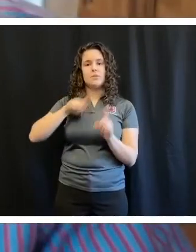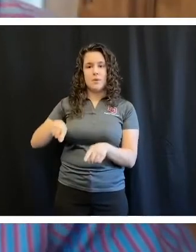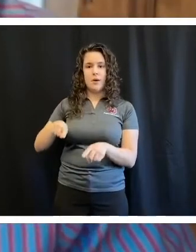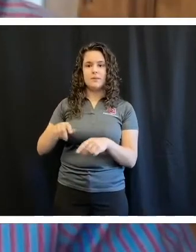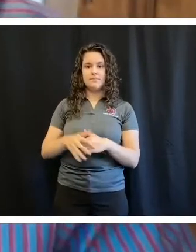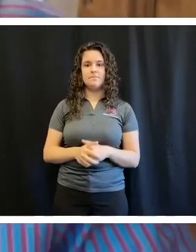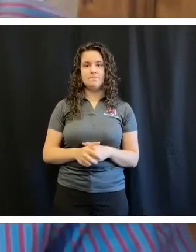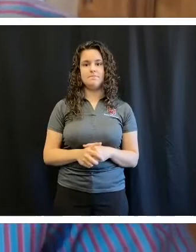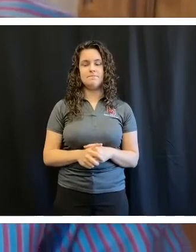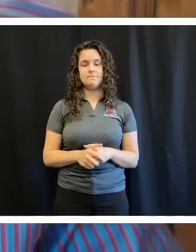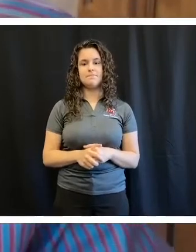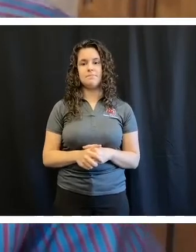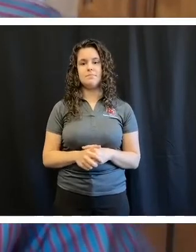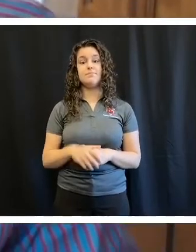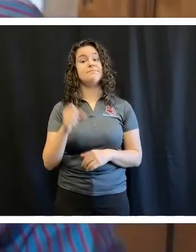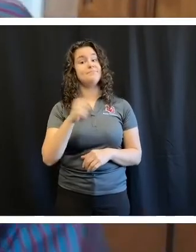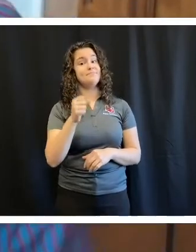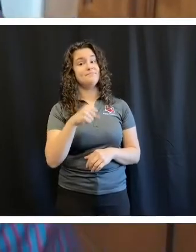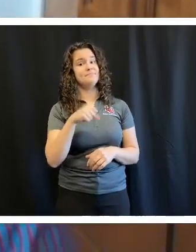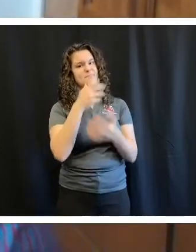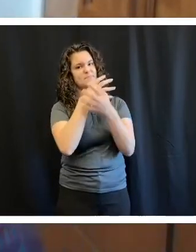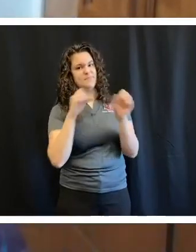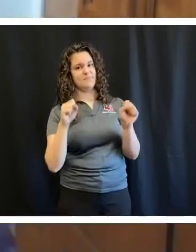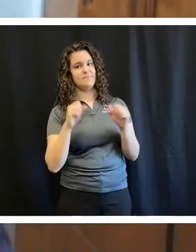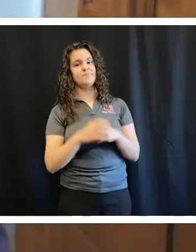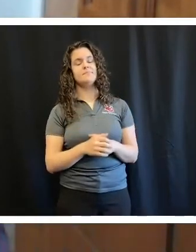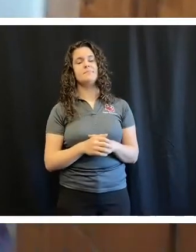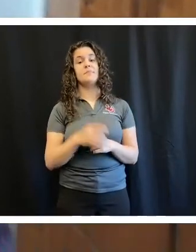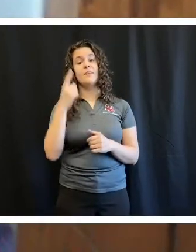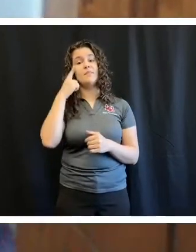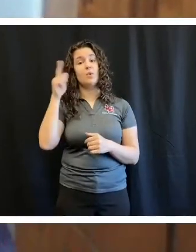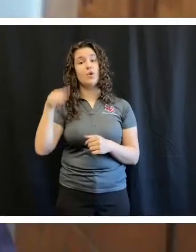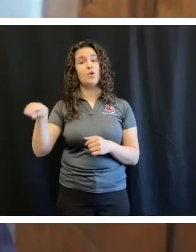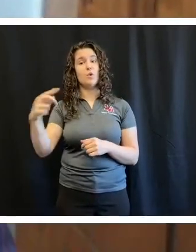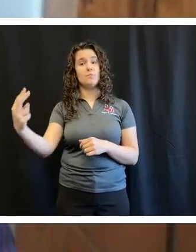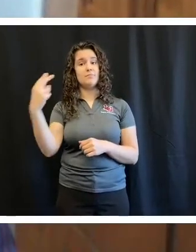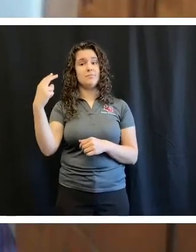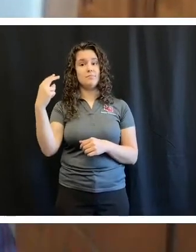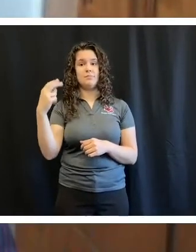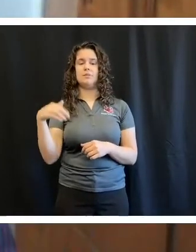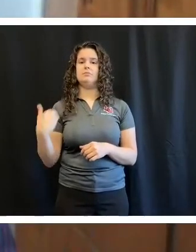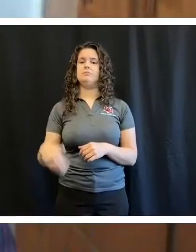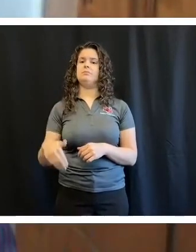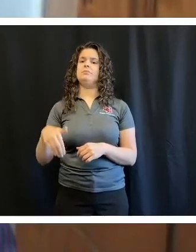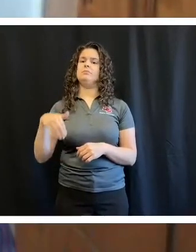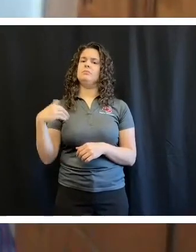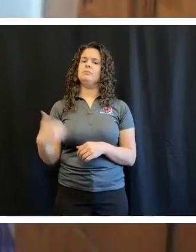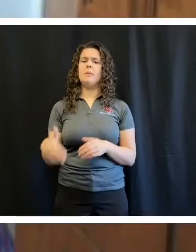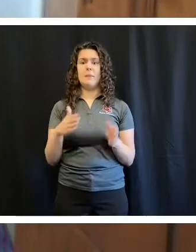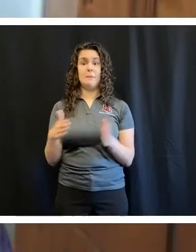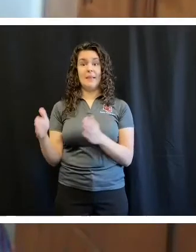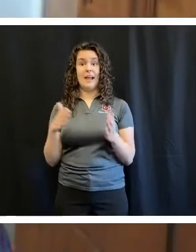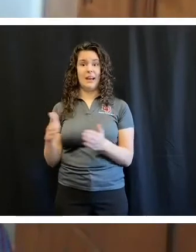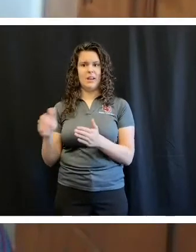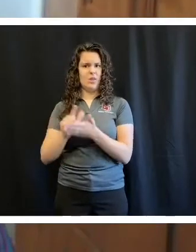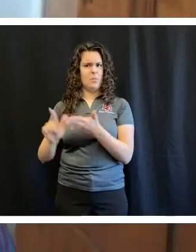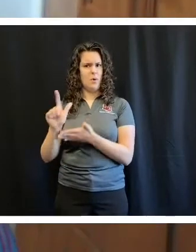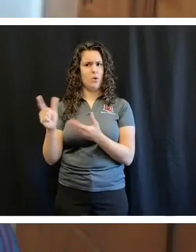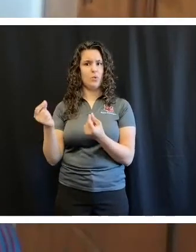Yeah, for those listening, it's, to put it in perspective, Lamar University's roughly 16,000 students